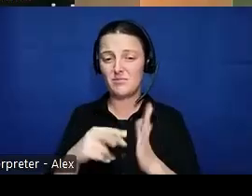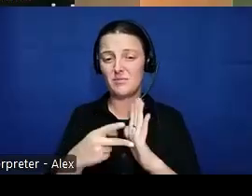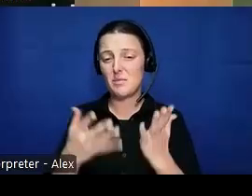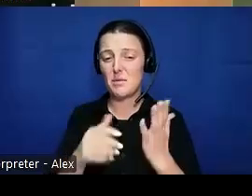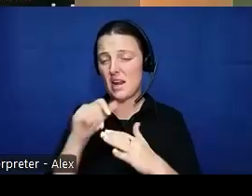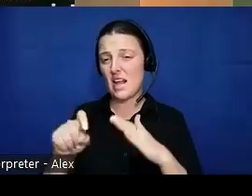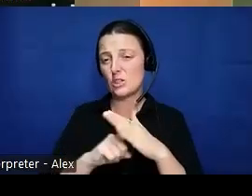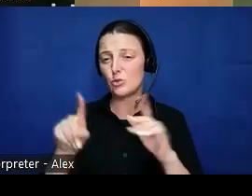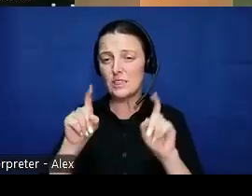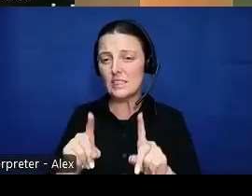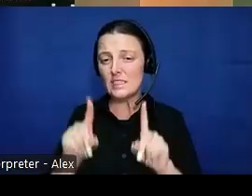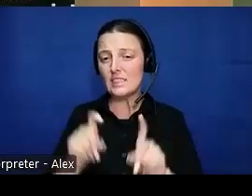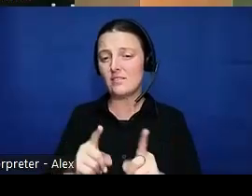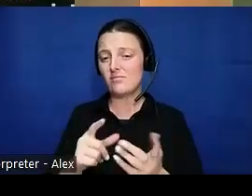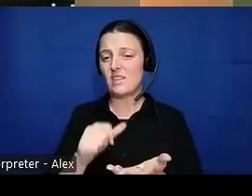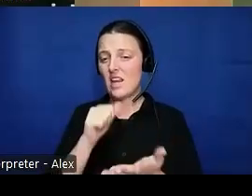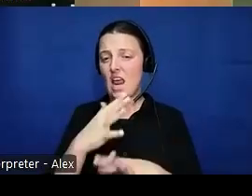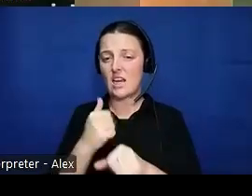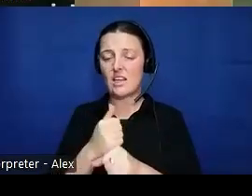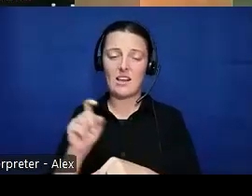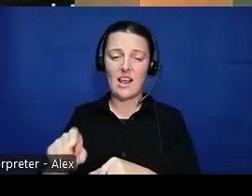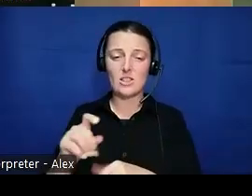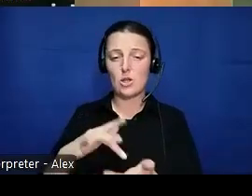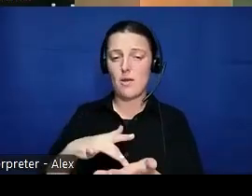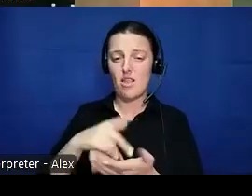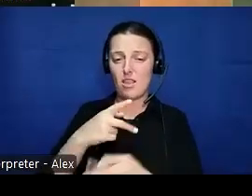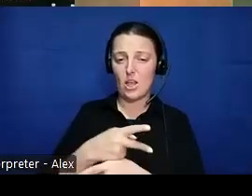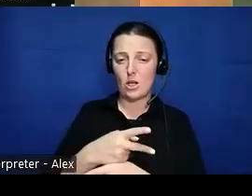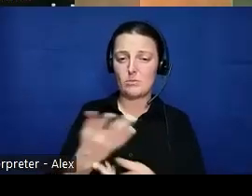know where they are. I mean, from an academic medical center, I don't know where they are,